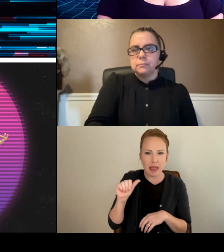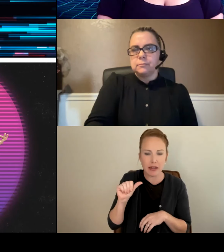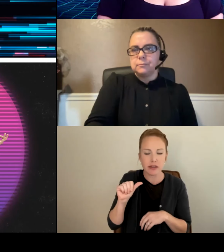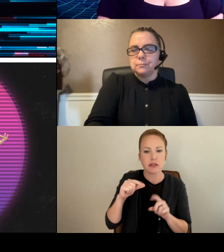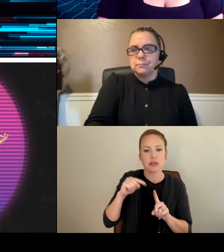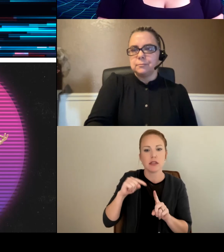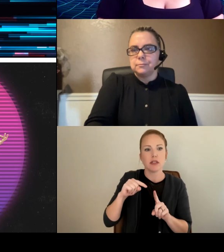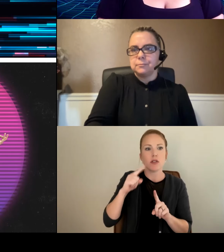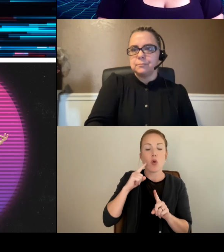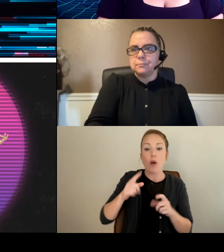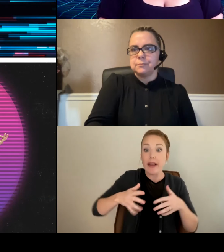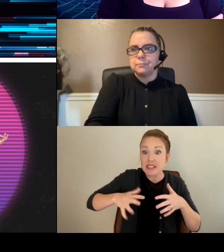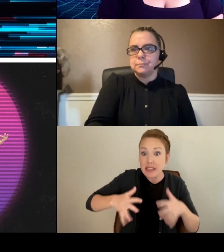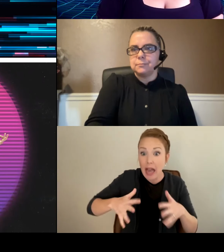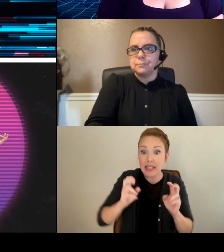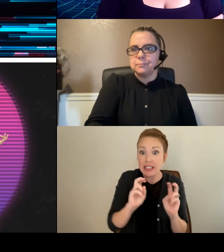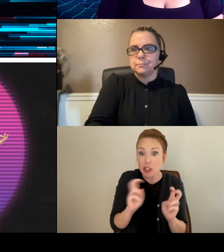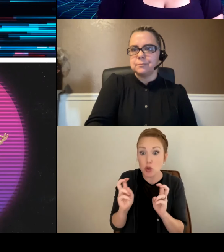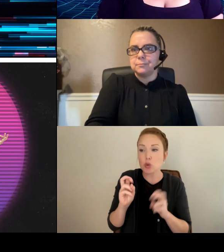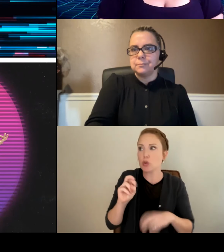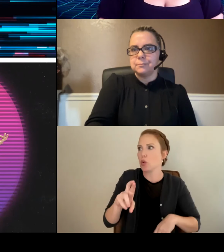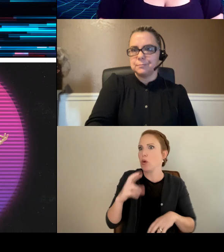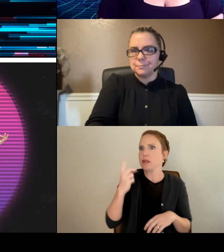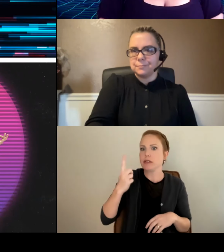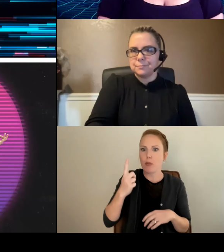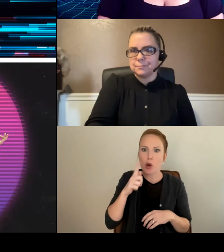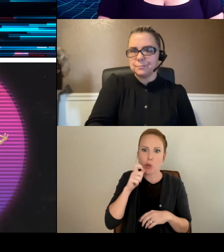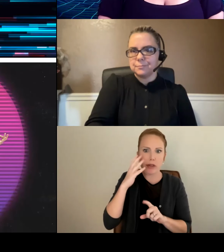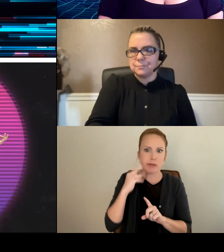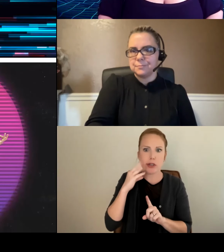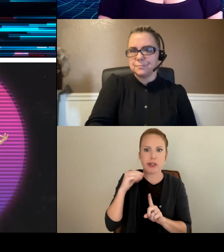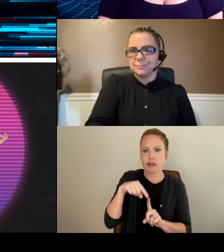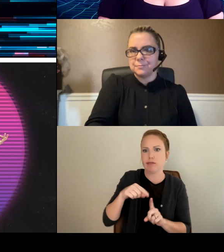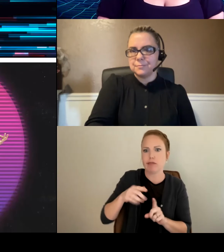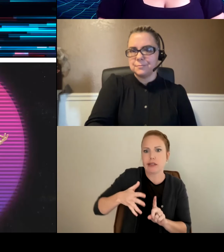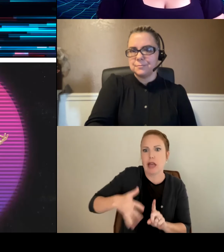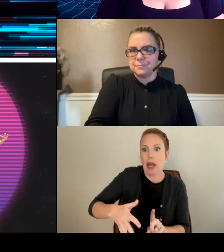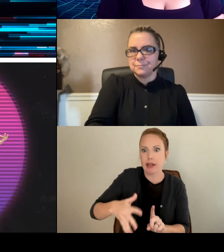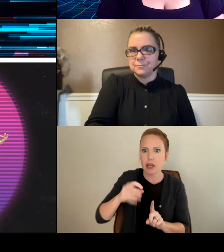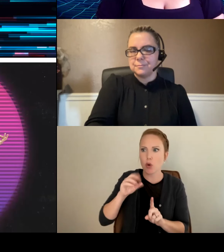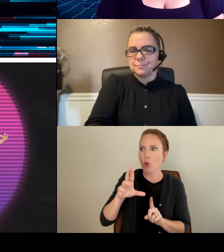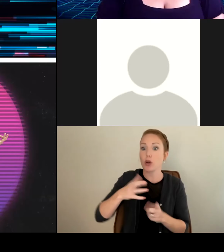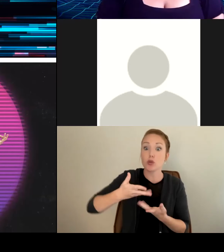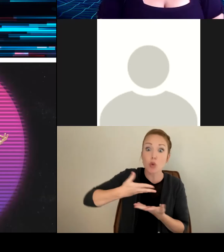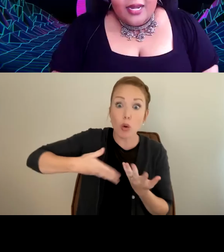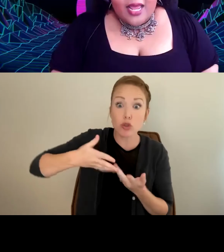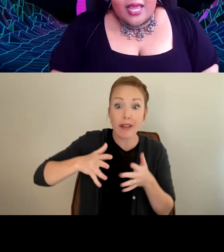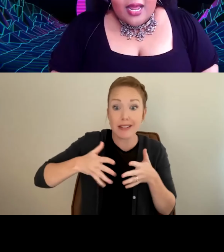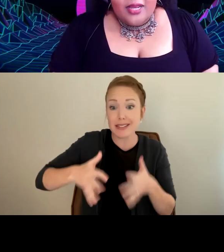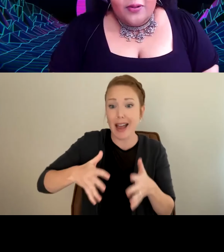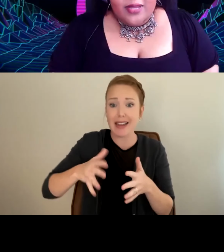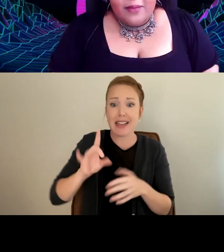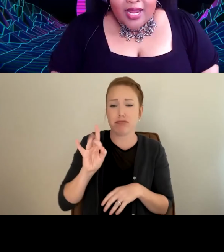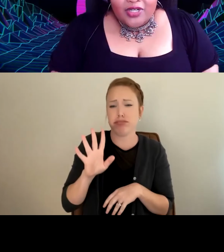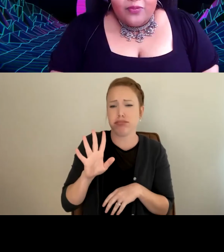anxiety issues, I am someone who has social anxiety disorder and I can only imagine what